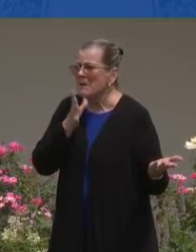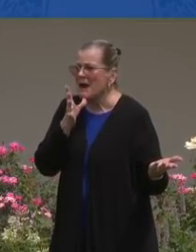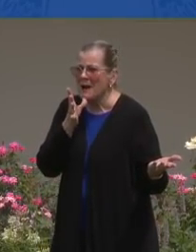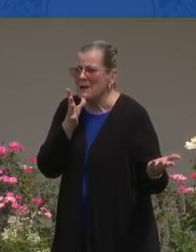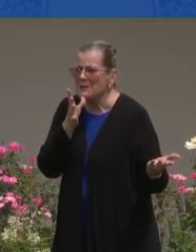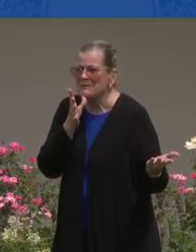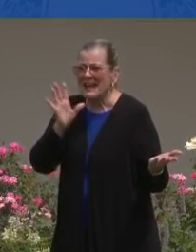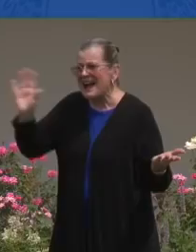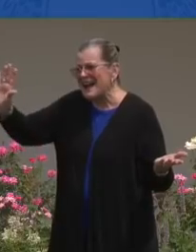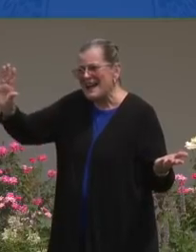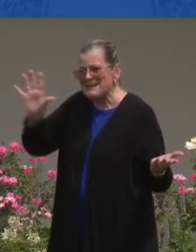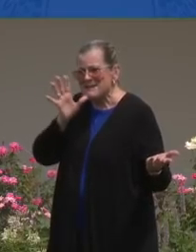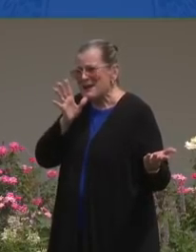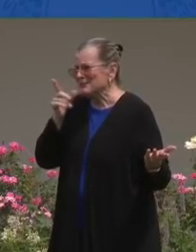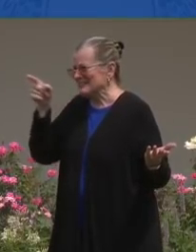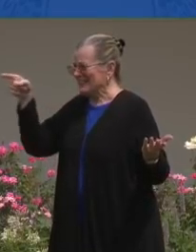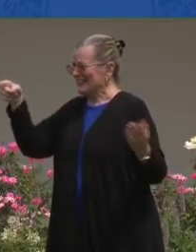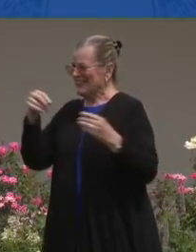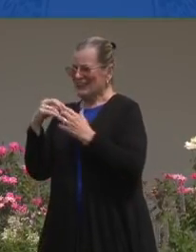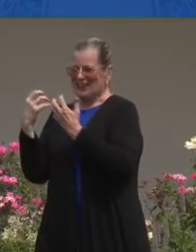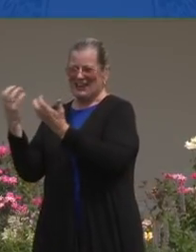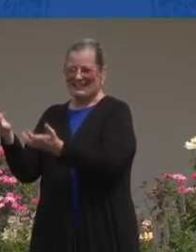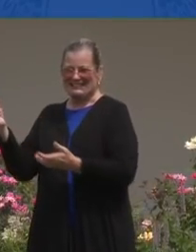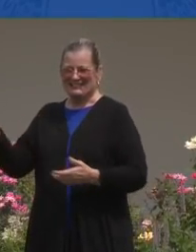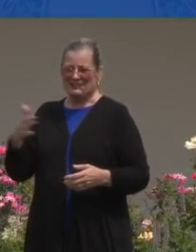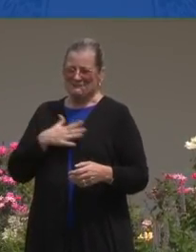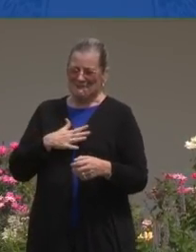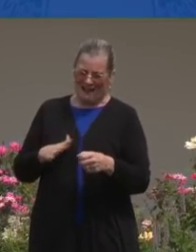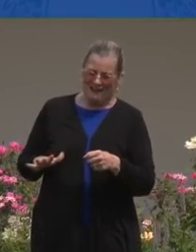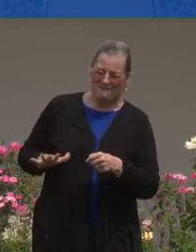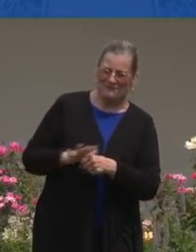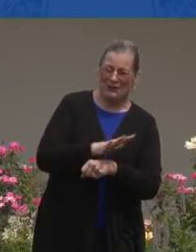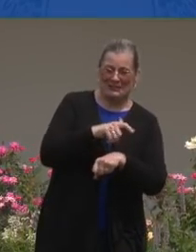where I receive the best care full of love and grace.